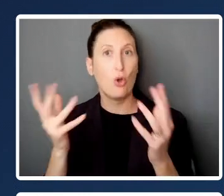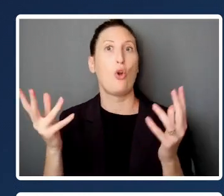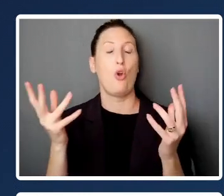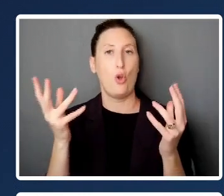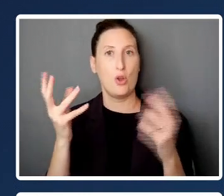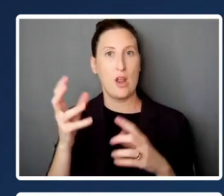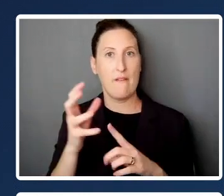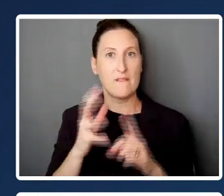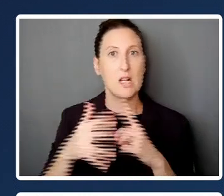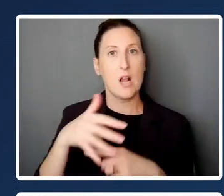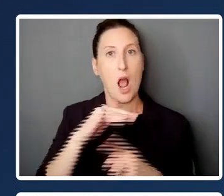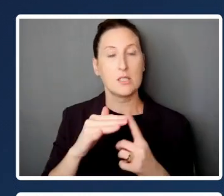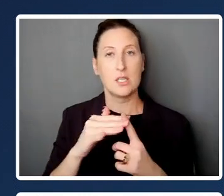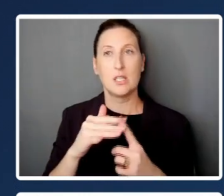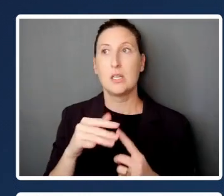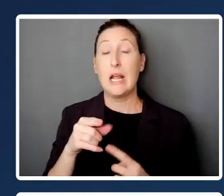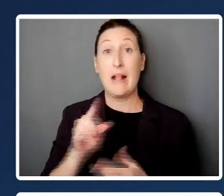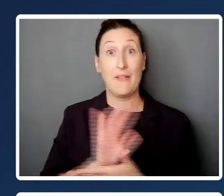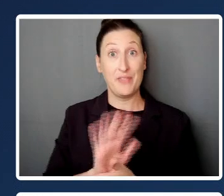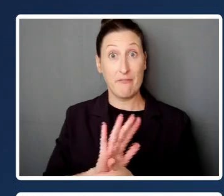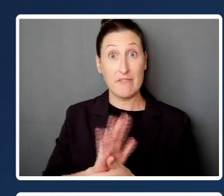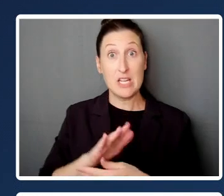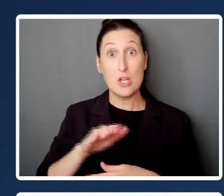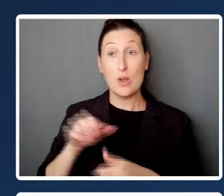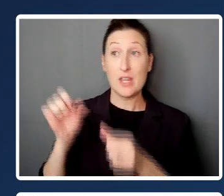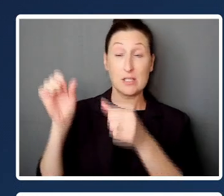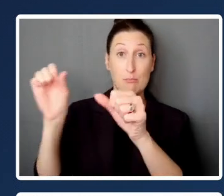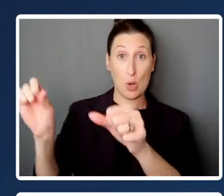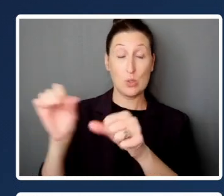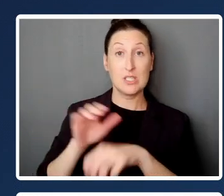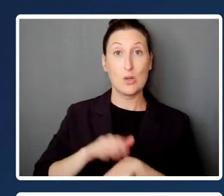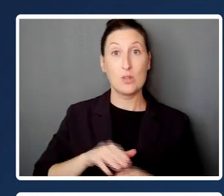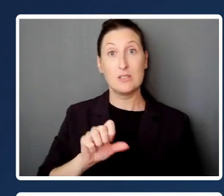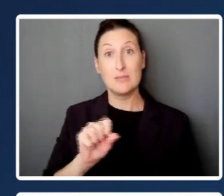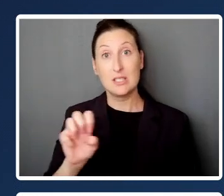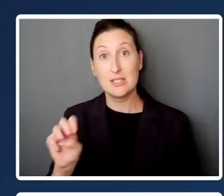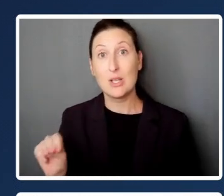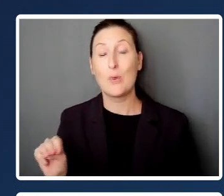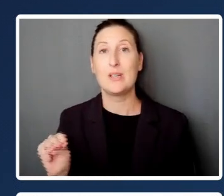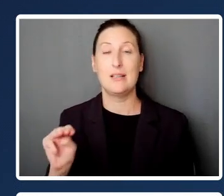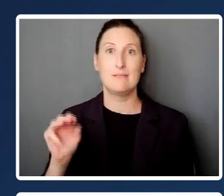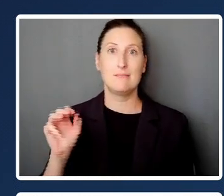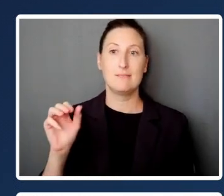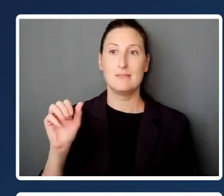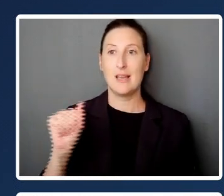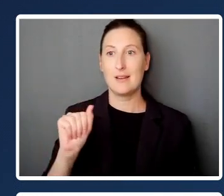on the Smithsonian Anacostia Community Museum's YouTube page is 28 minutes. So,